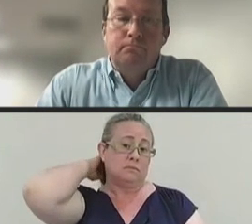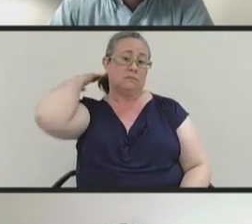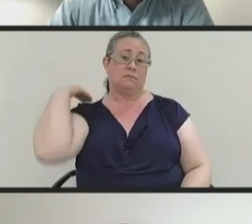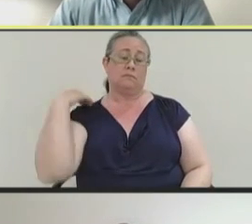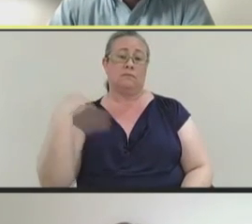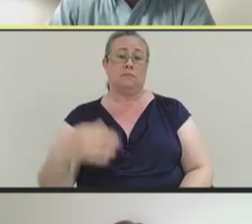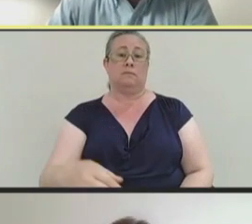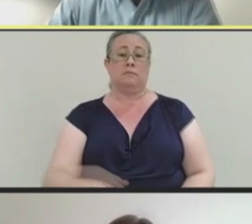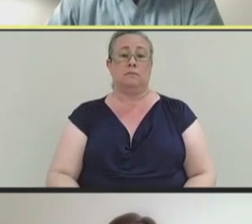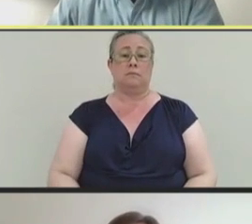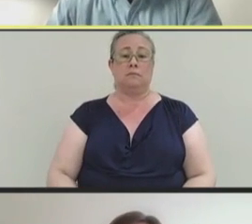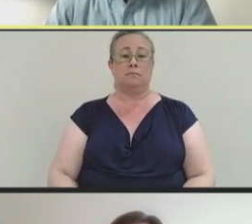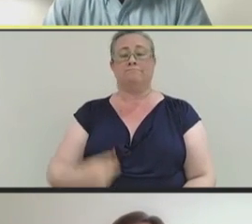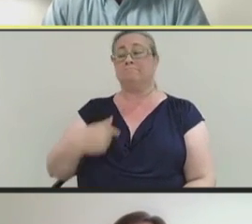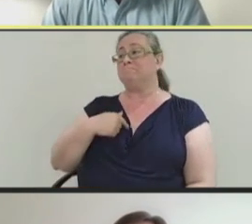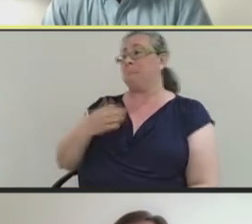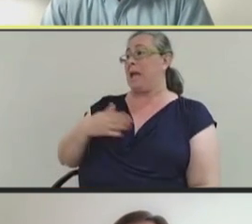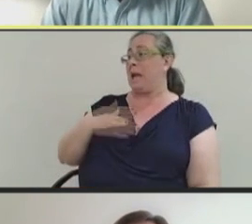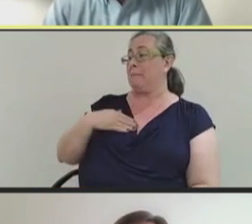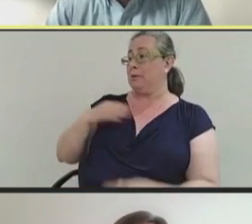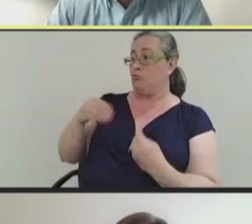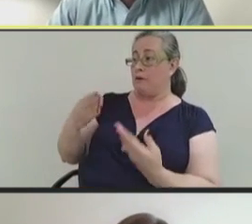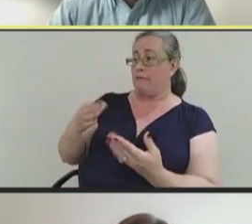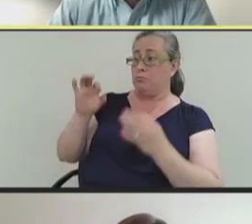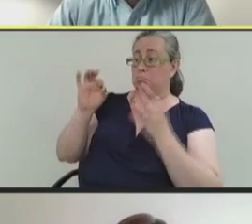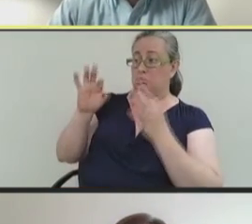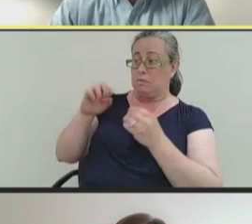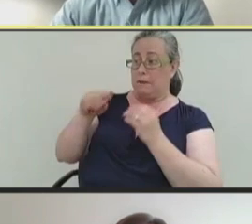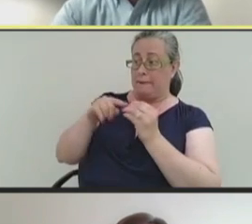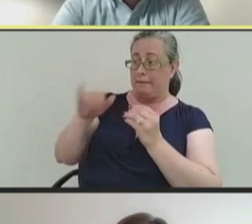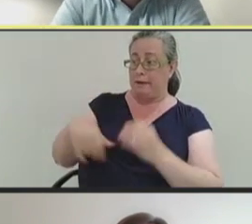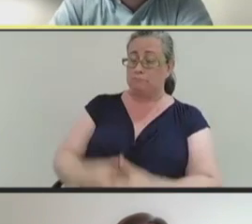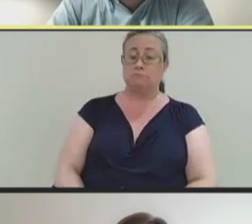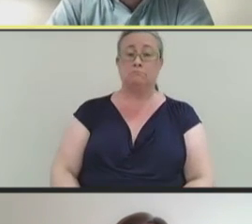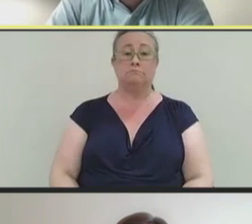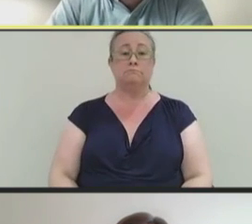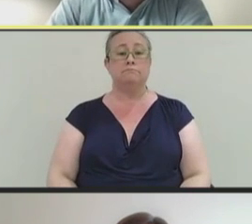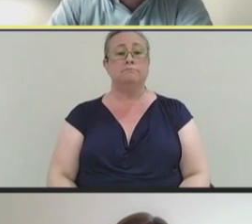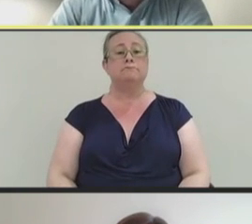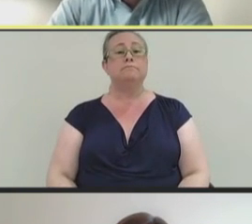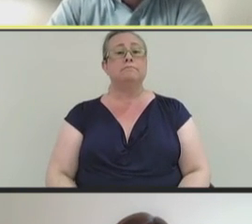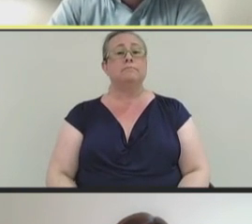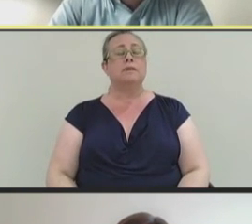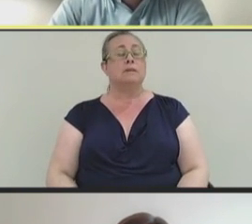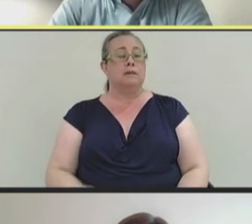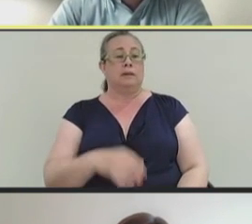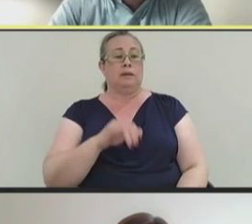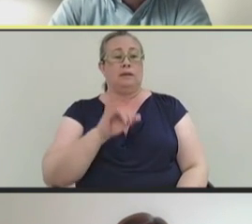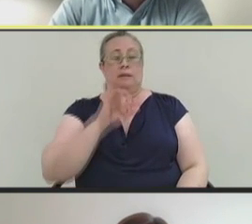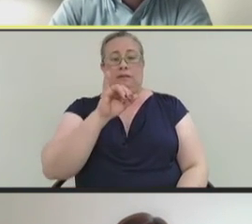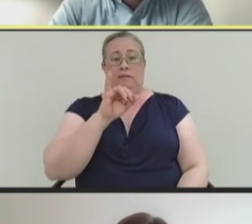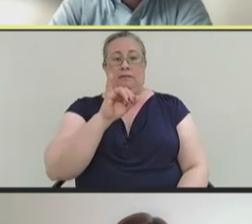Julian Ritchey: I'm happy to offer perspective on that. So, that's an absolutely one of the